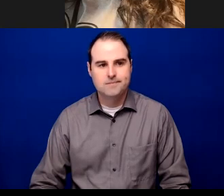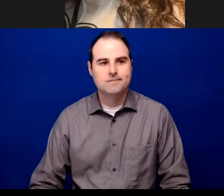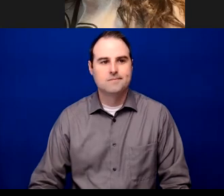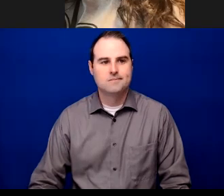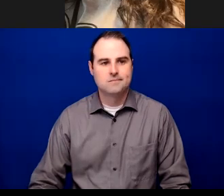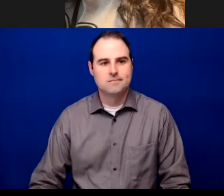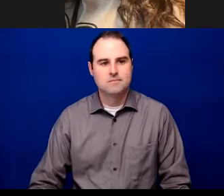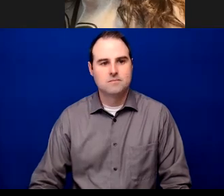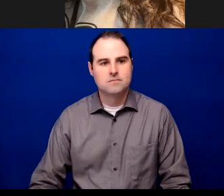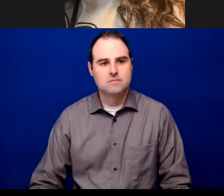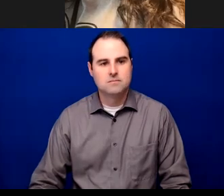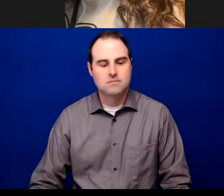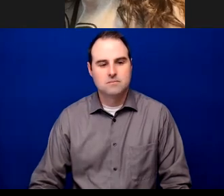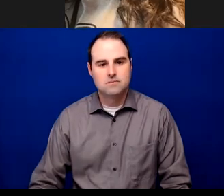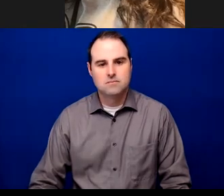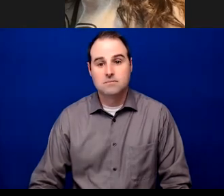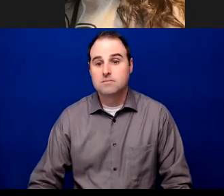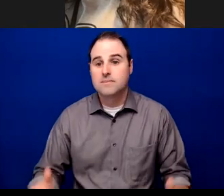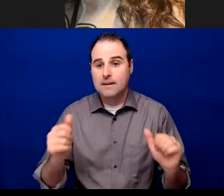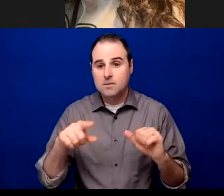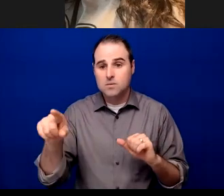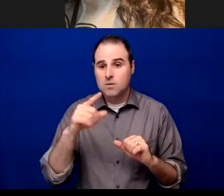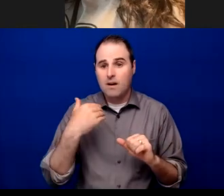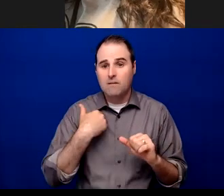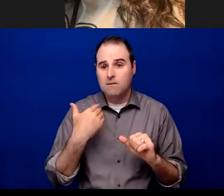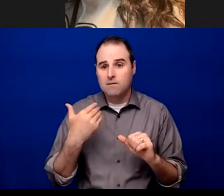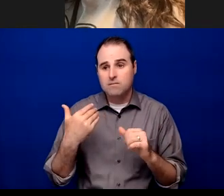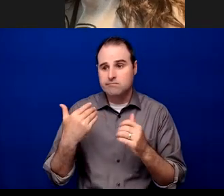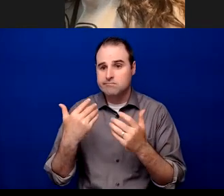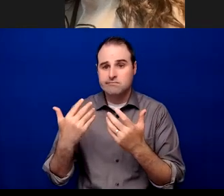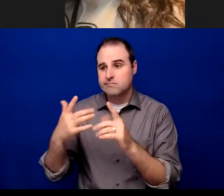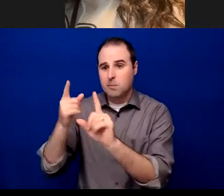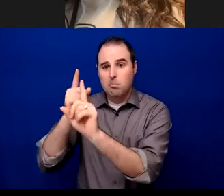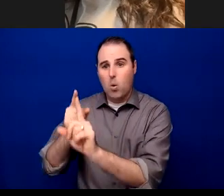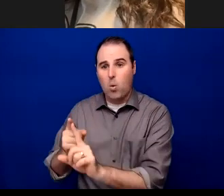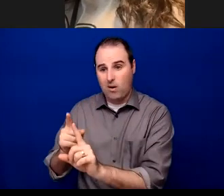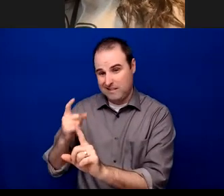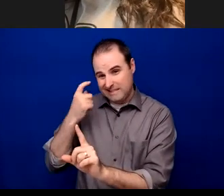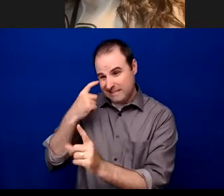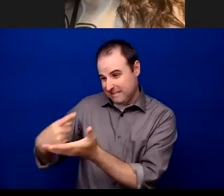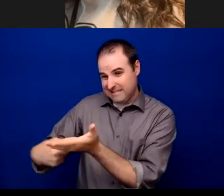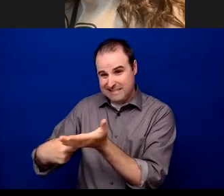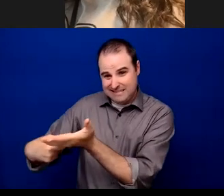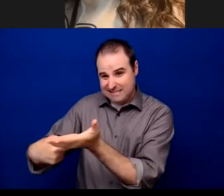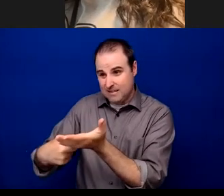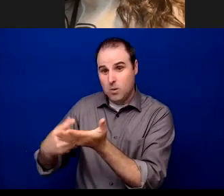Is is there anything pressing that somebody wants to bring to the whole group or a question you might have that came up or anything to